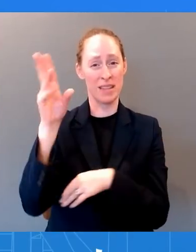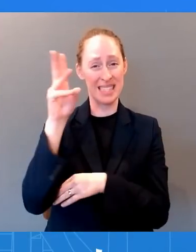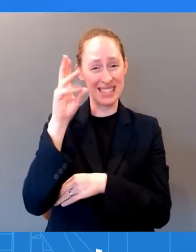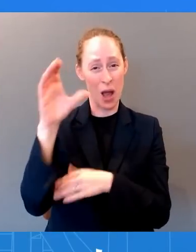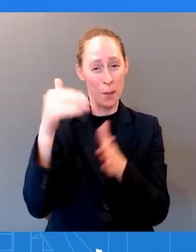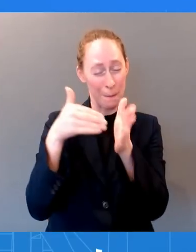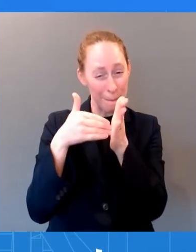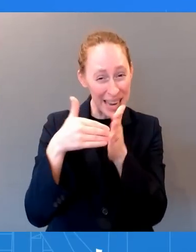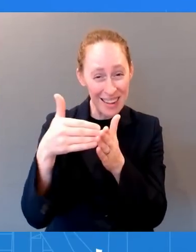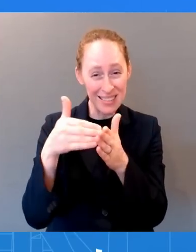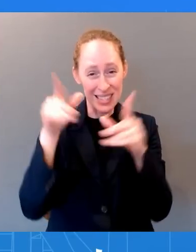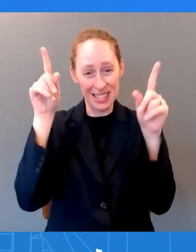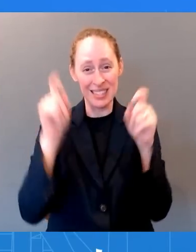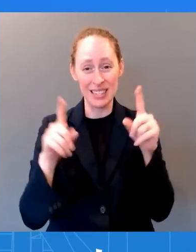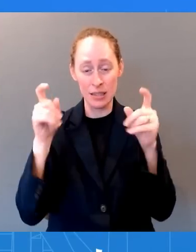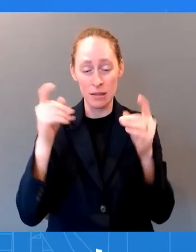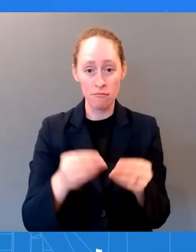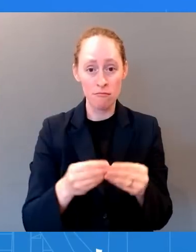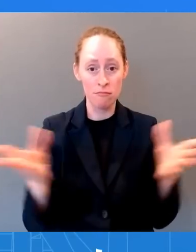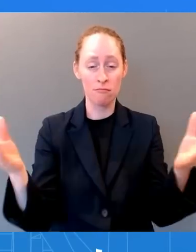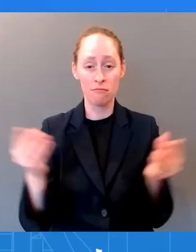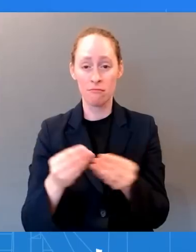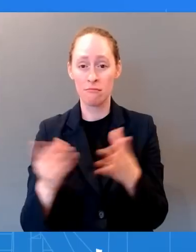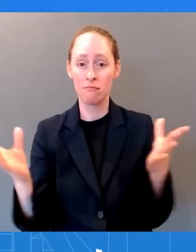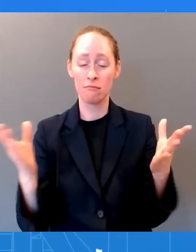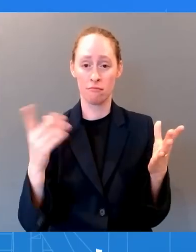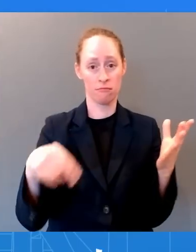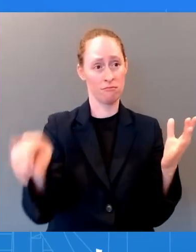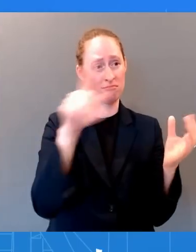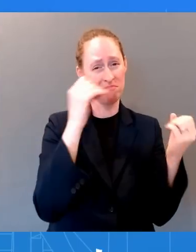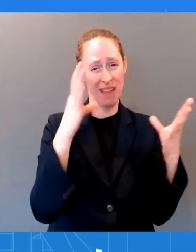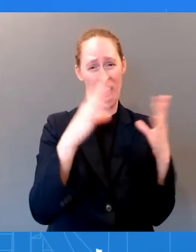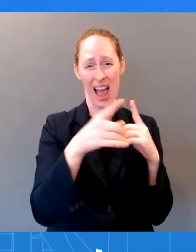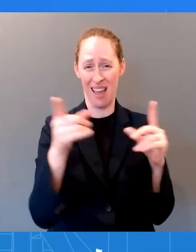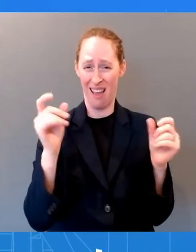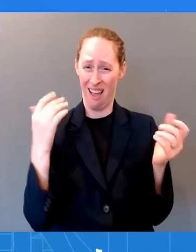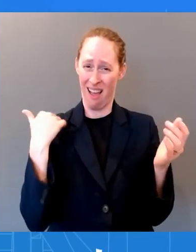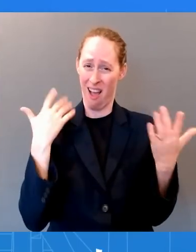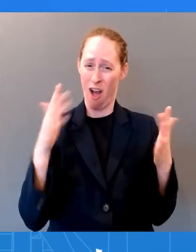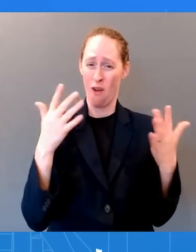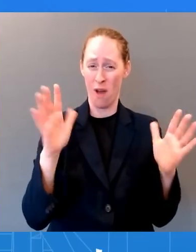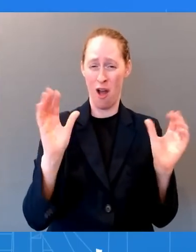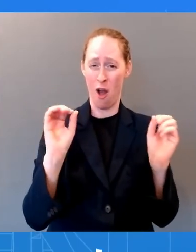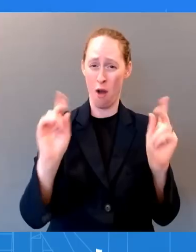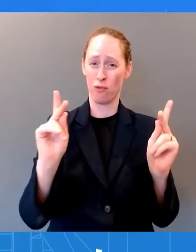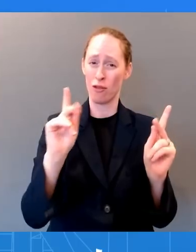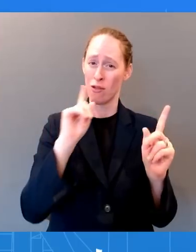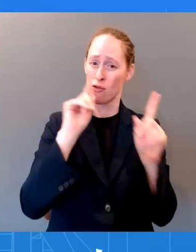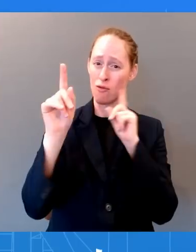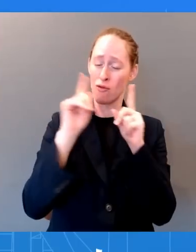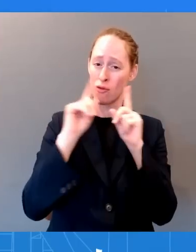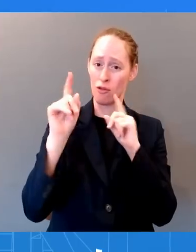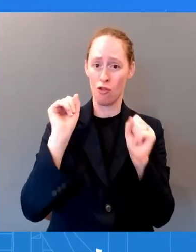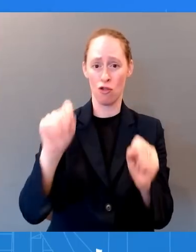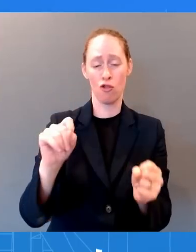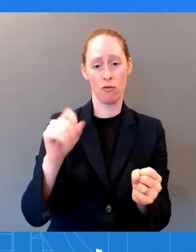to place three orders for a total of 16 tests. Americans will continue to have other options for free testing,